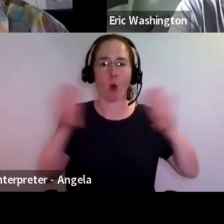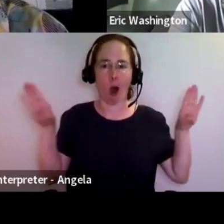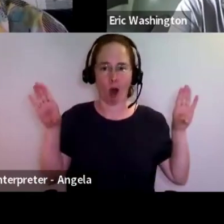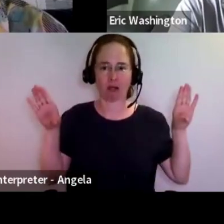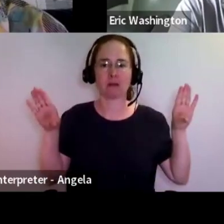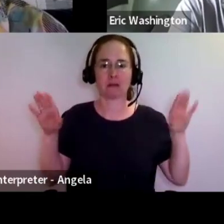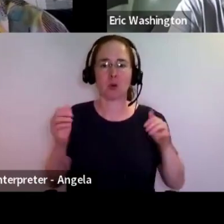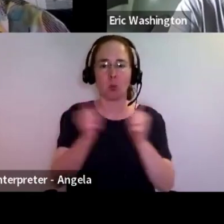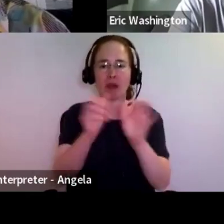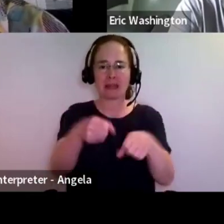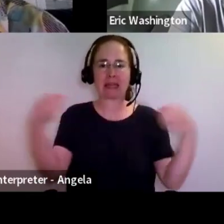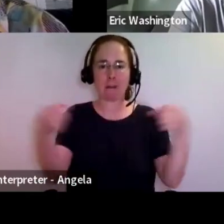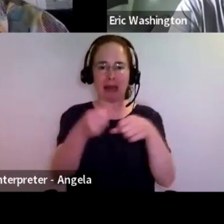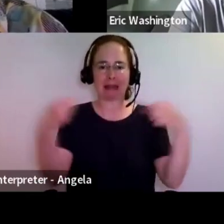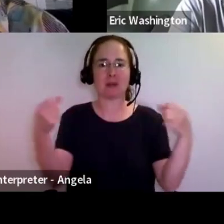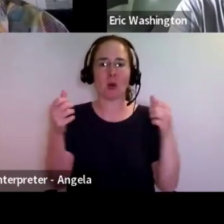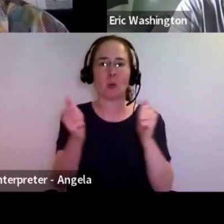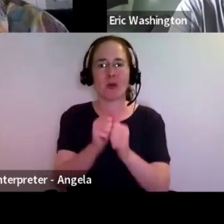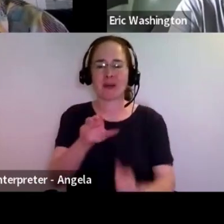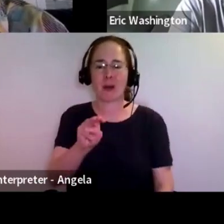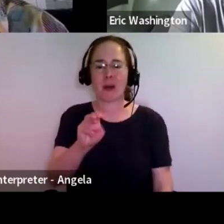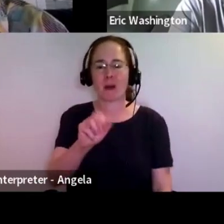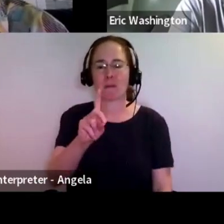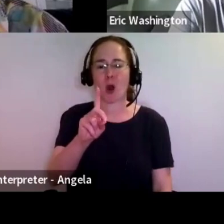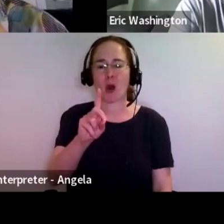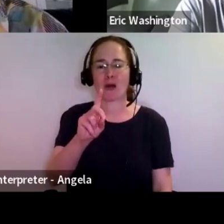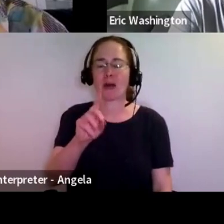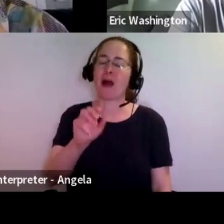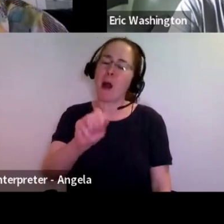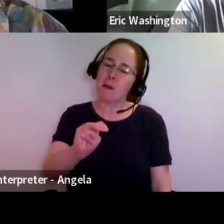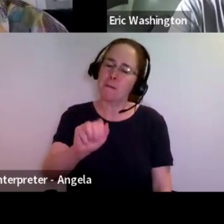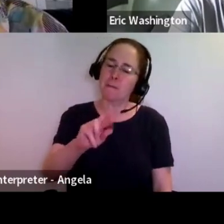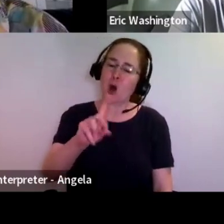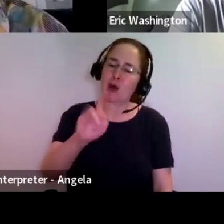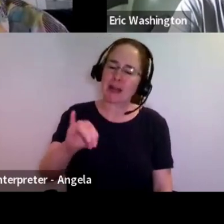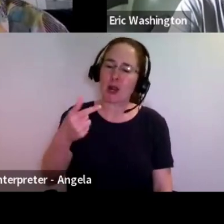and a cabinet with some Mardi Gras headdresses on it. We're so